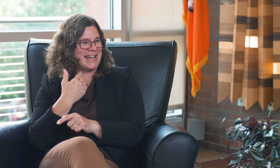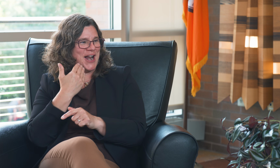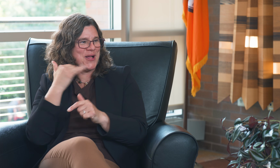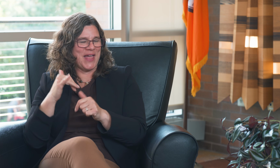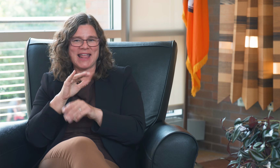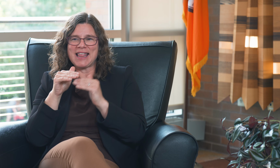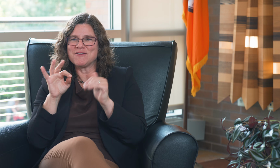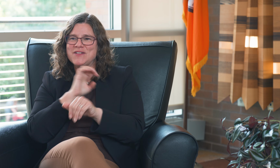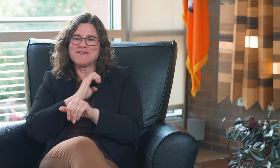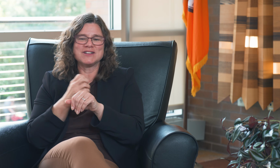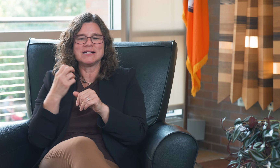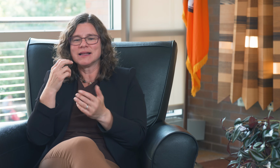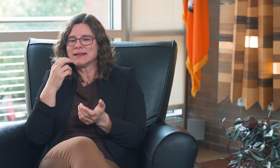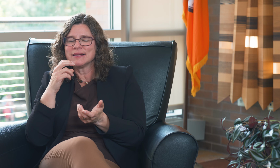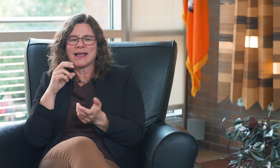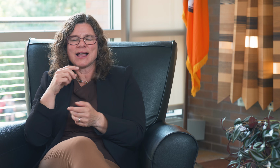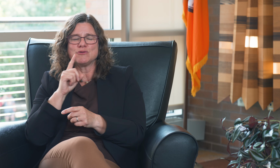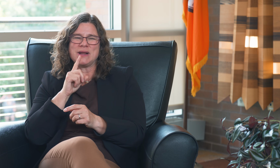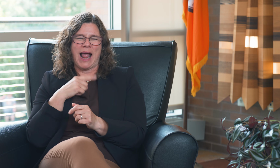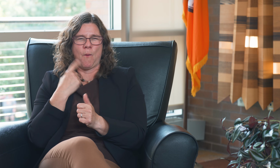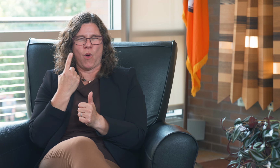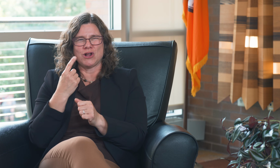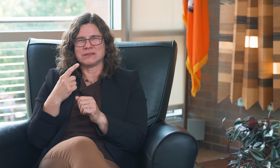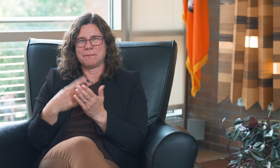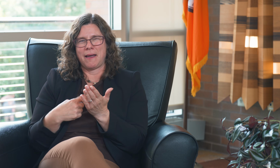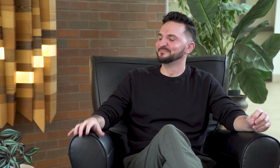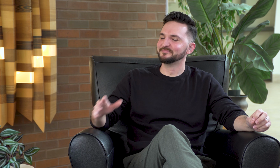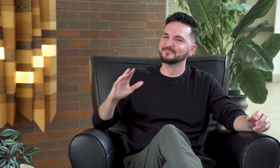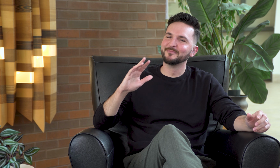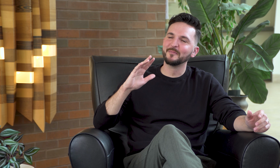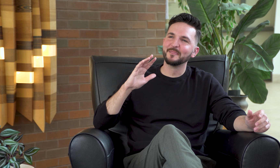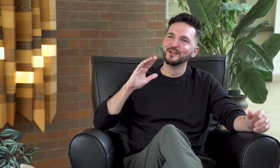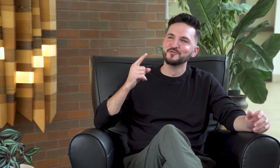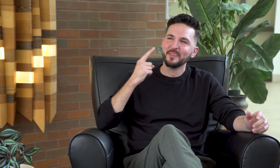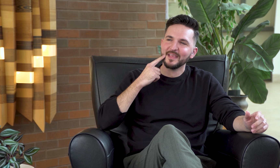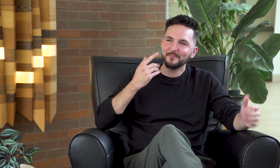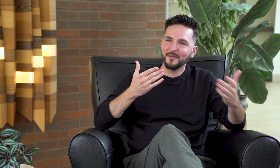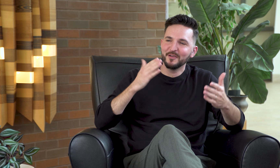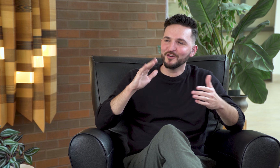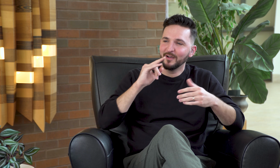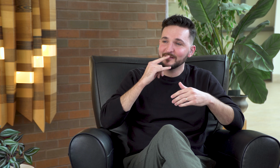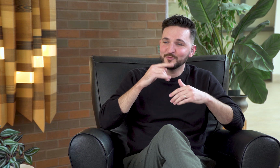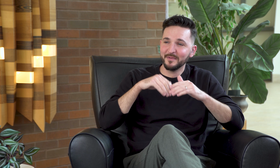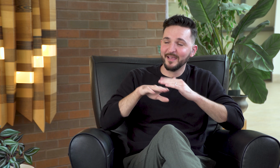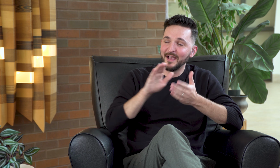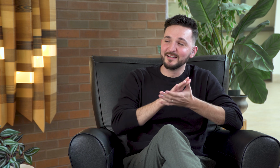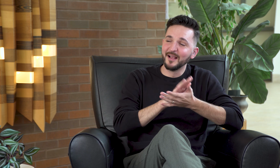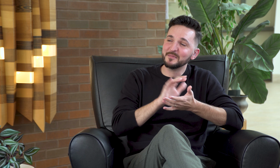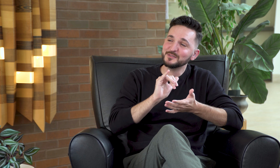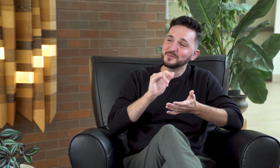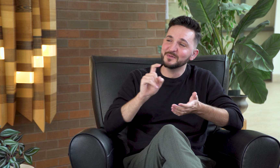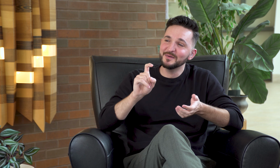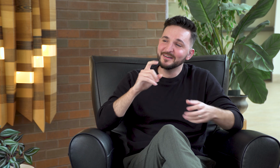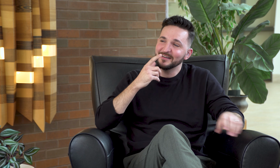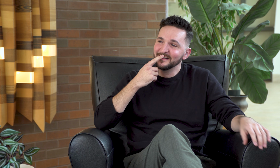He has so much energy. Just like me. That level of energy; bouncing off the walls. Do you think your kids are going to go into academics like you did,